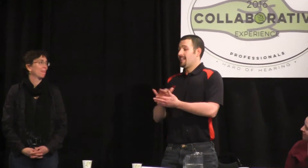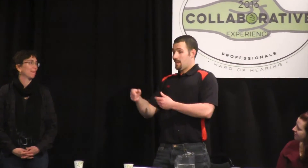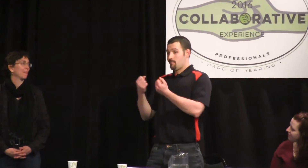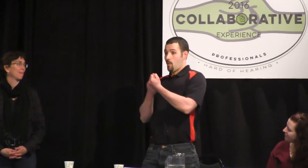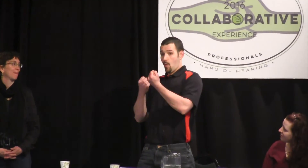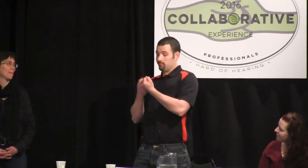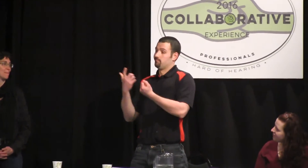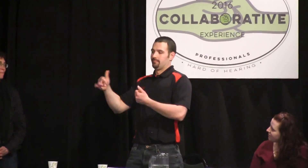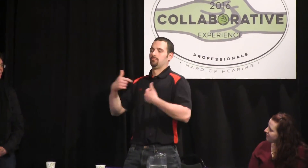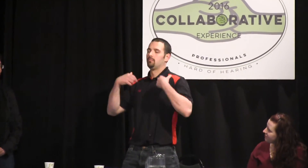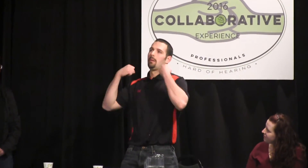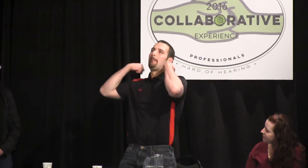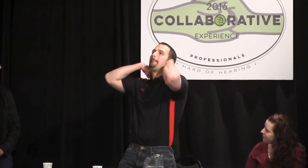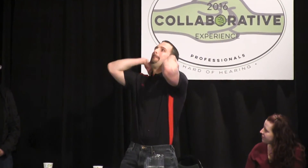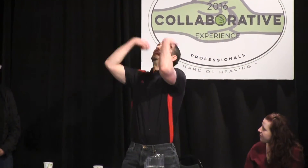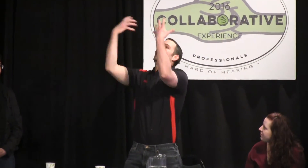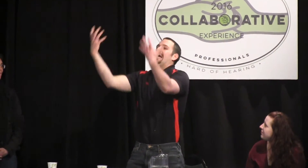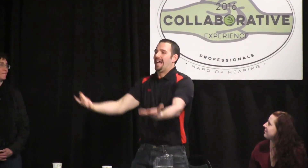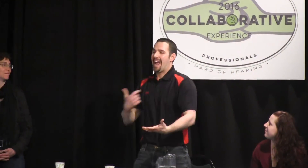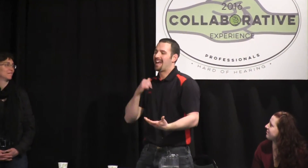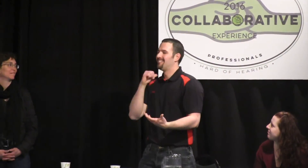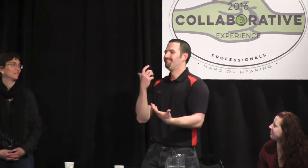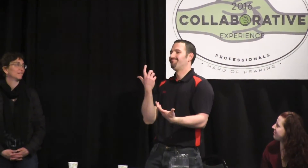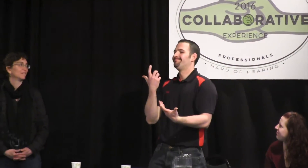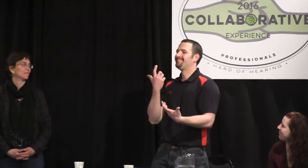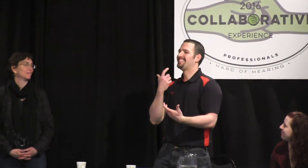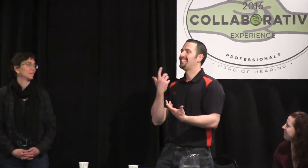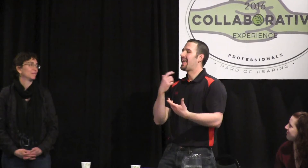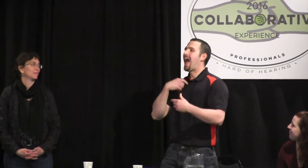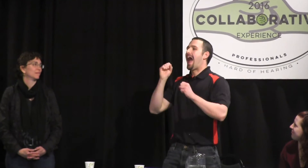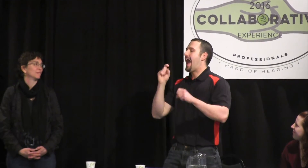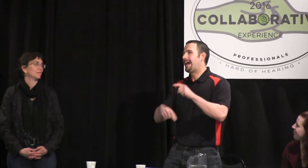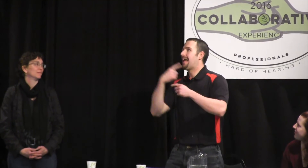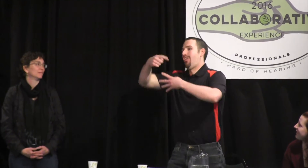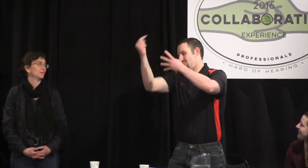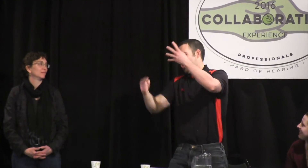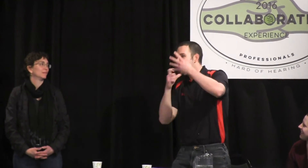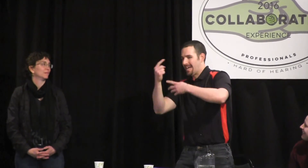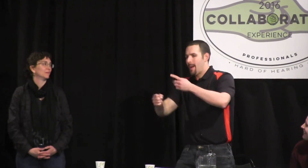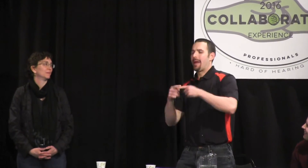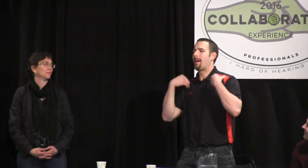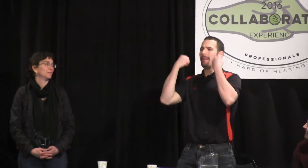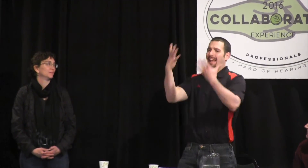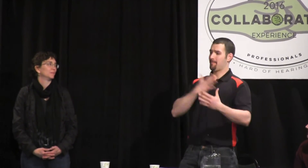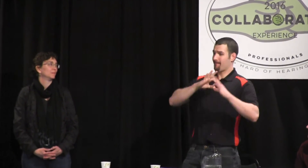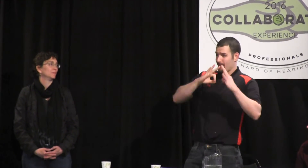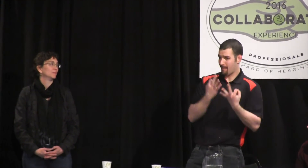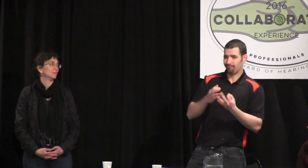Kyle: There was amazing amount of support. You know, I can't list them all.